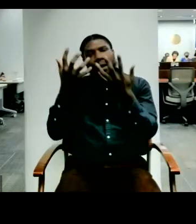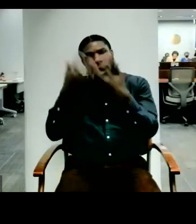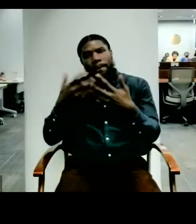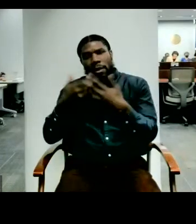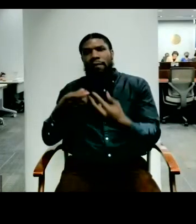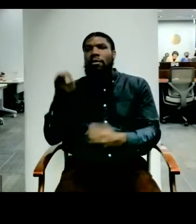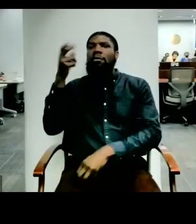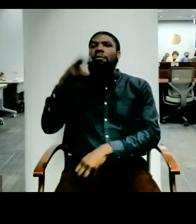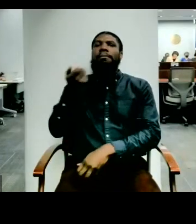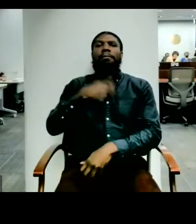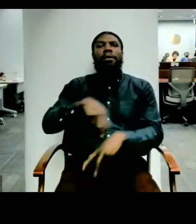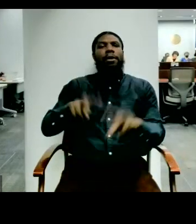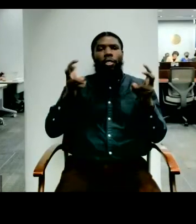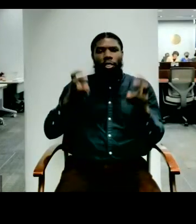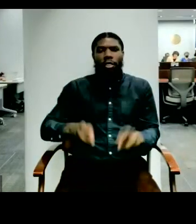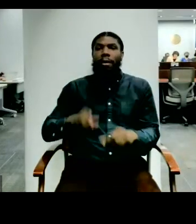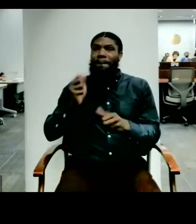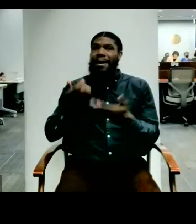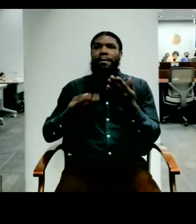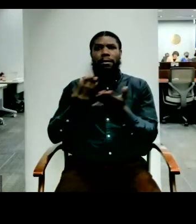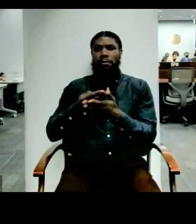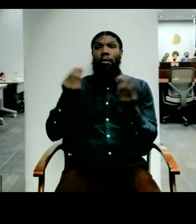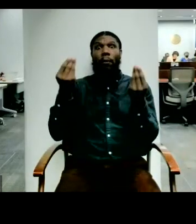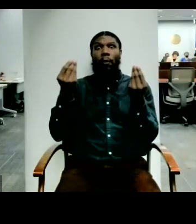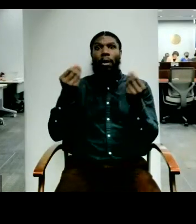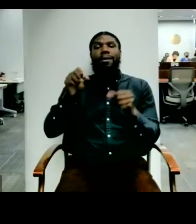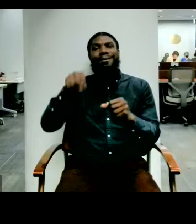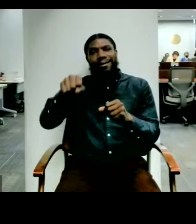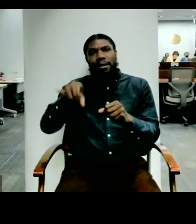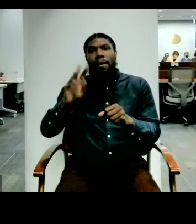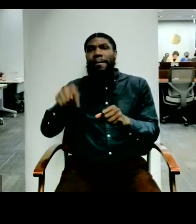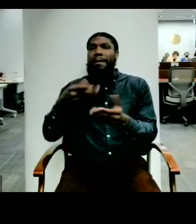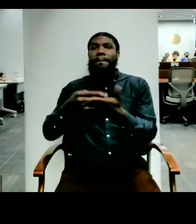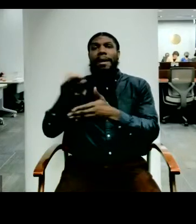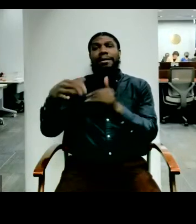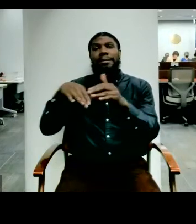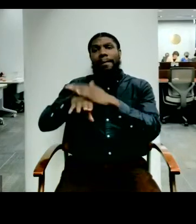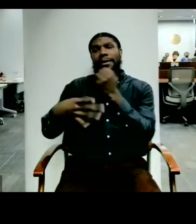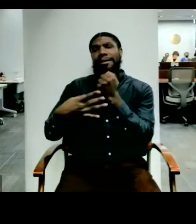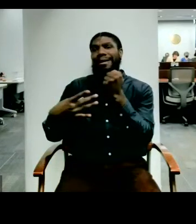be expensive P but buying inaccessible technology is not an excuse for excluding